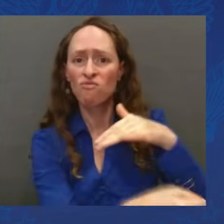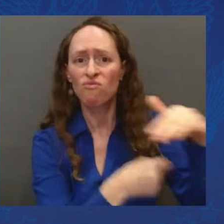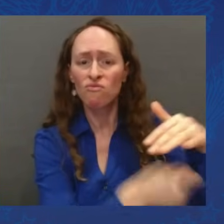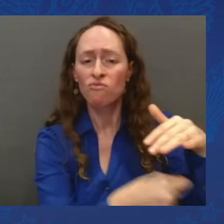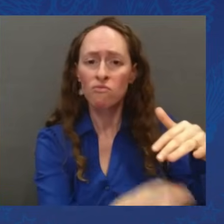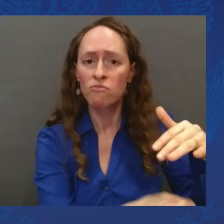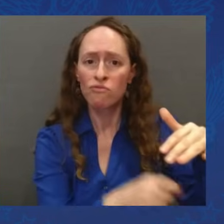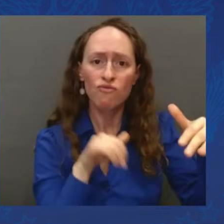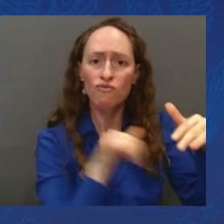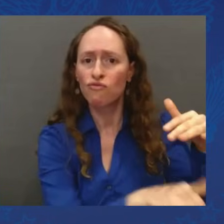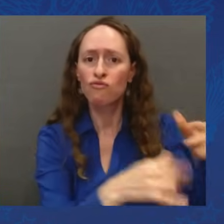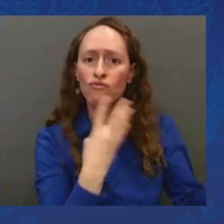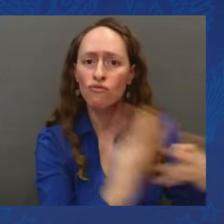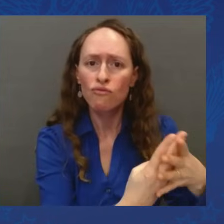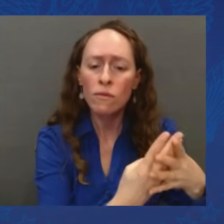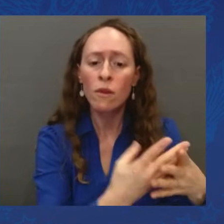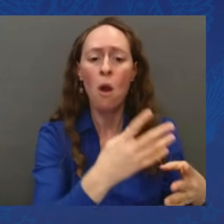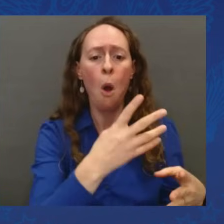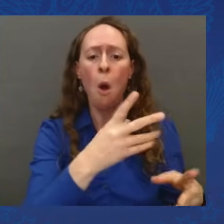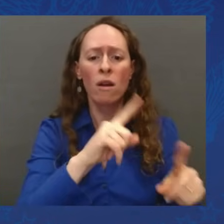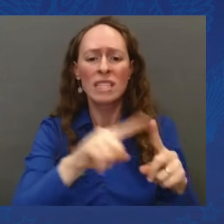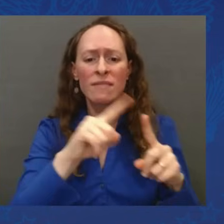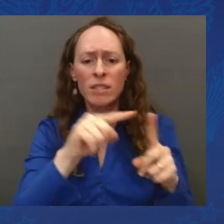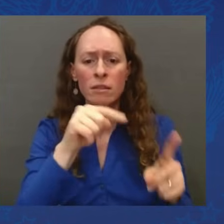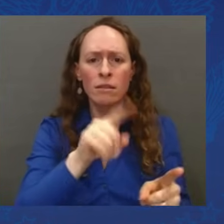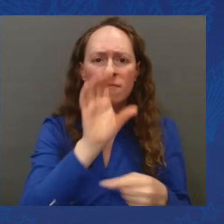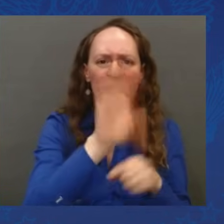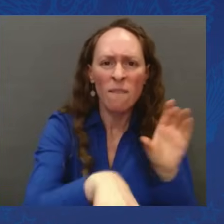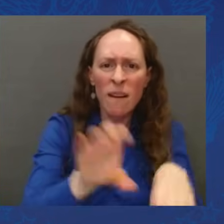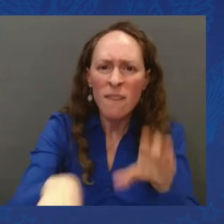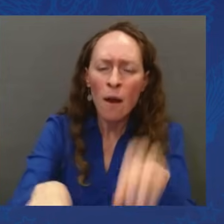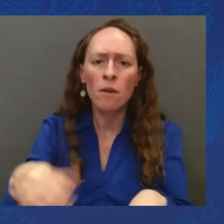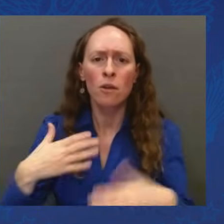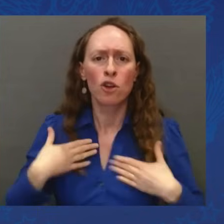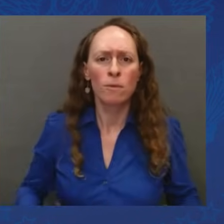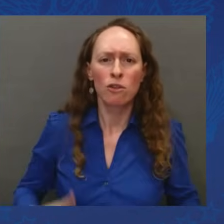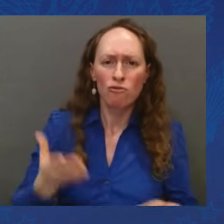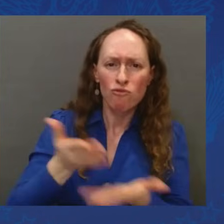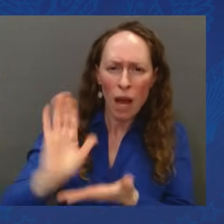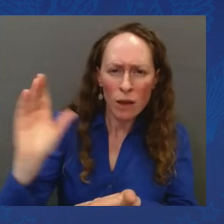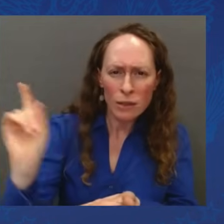I gave them names of individuals that we think are being held, and hopefully we can get them released as well.